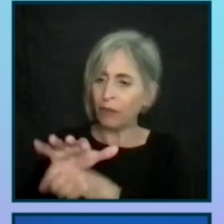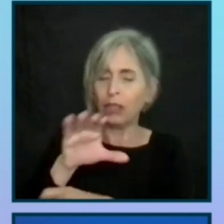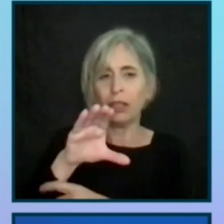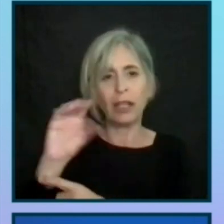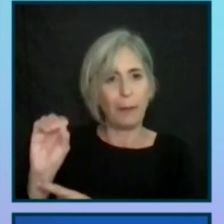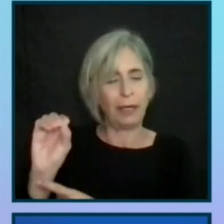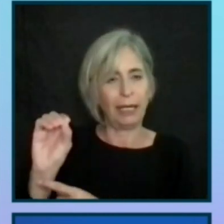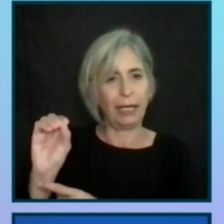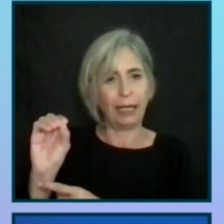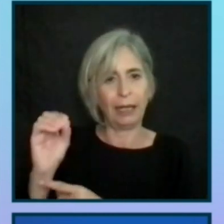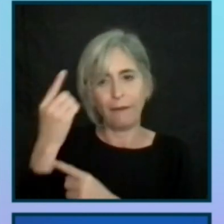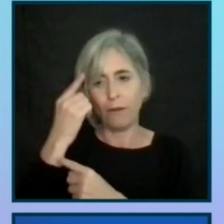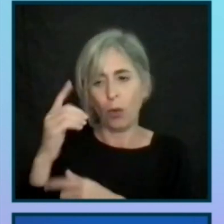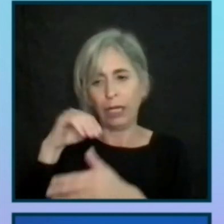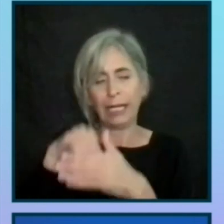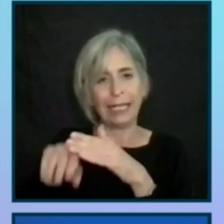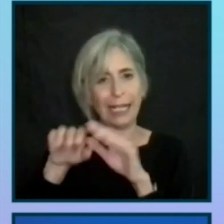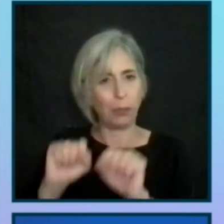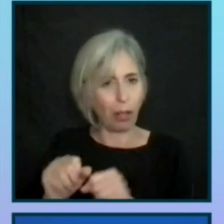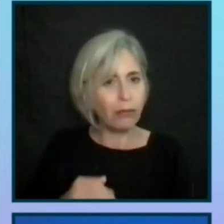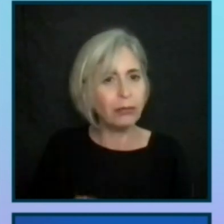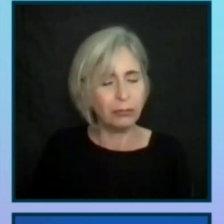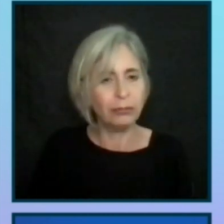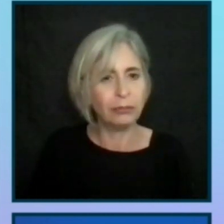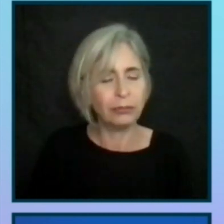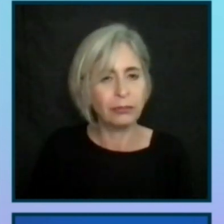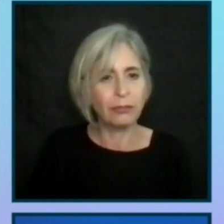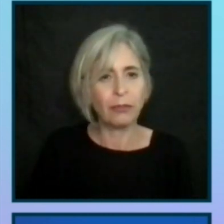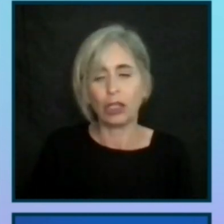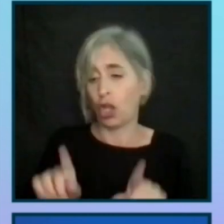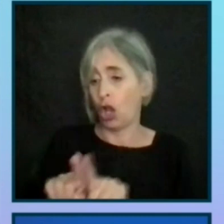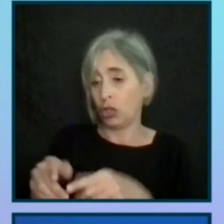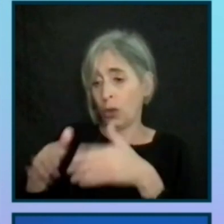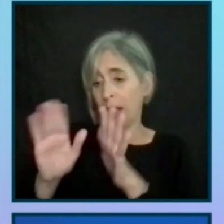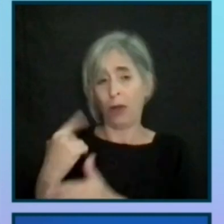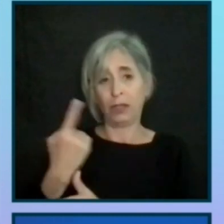into an accessible one. And this also allowed us to invest in research.